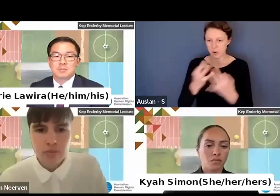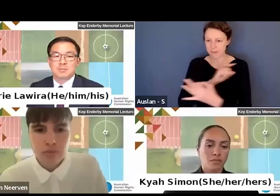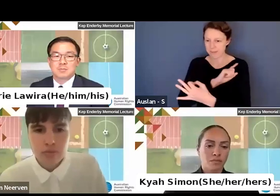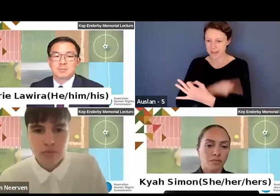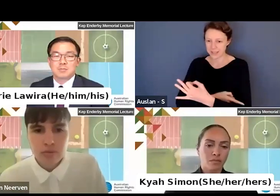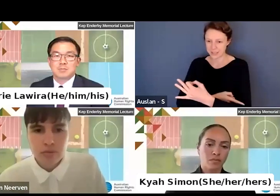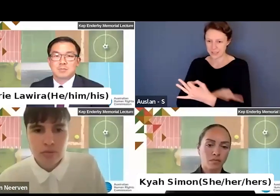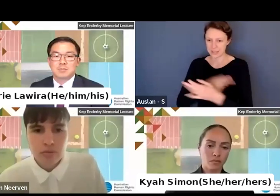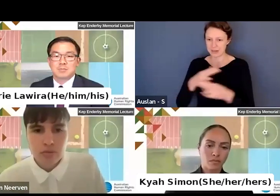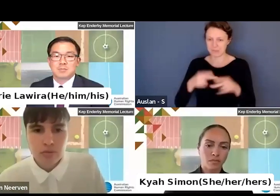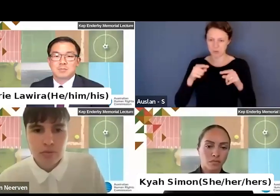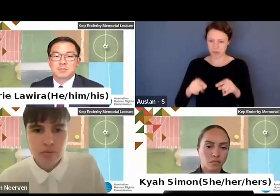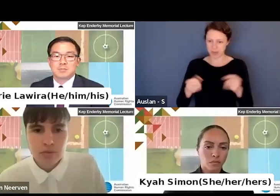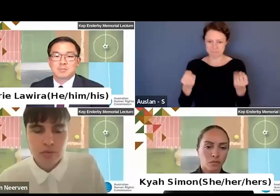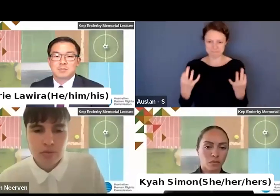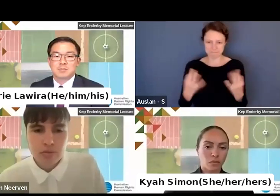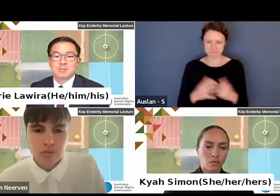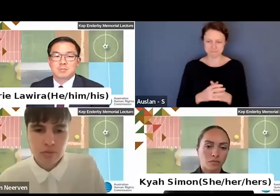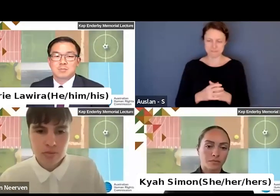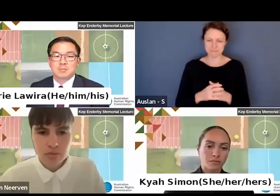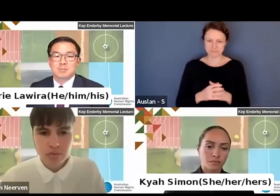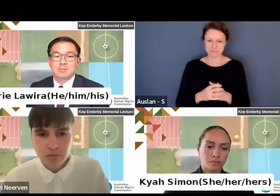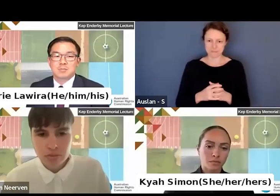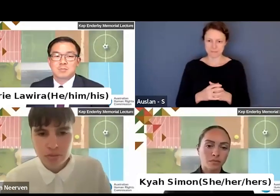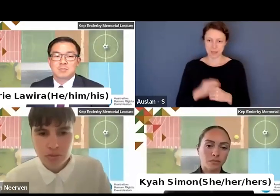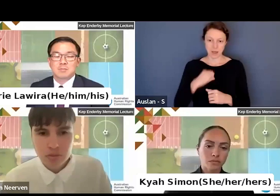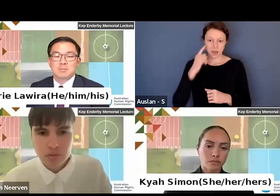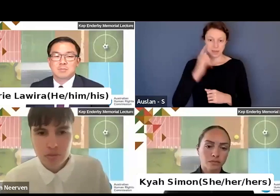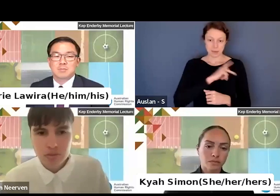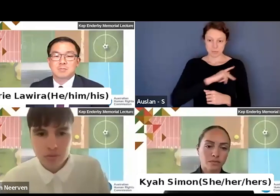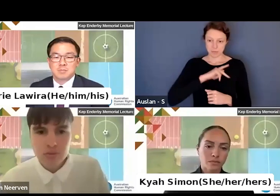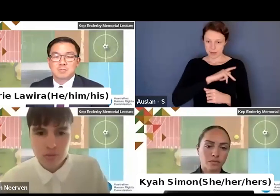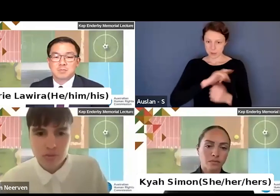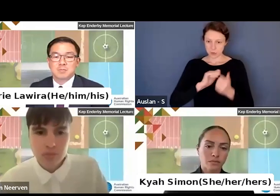I think the professional sport and national sporting associations and the Australian Sports Commission actually